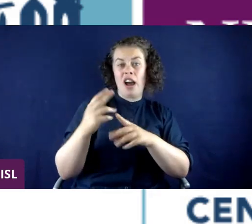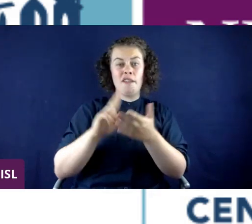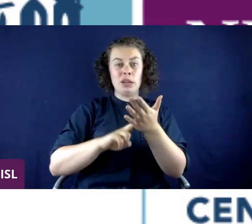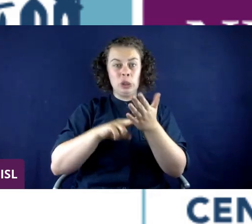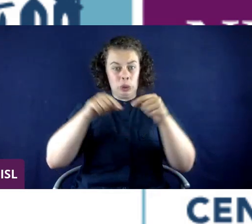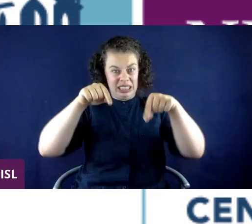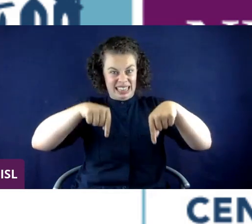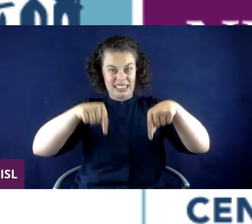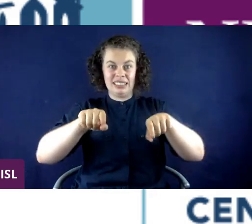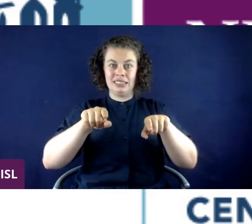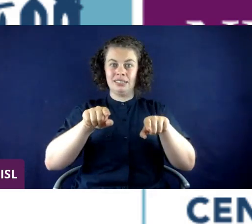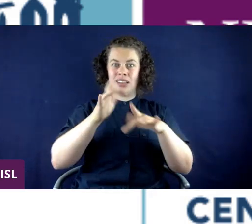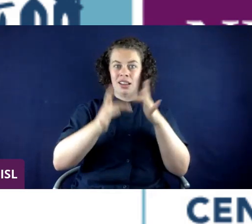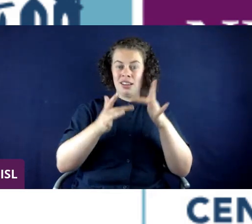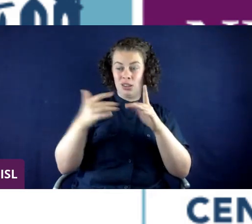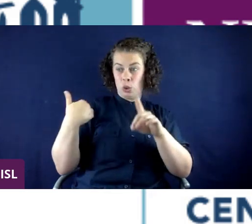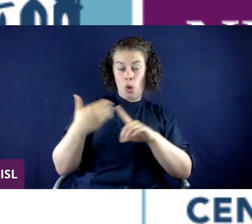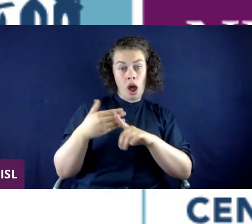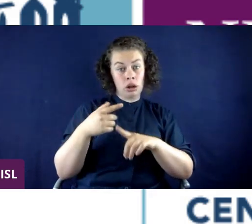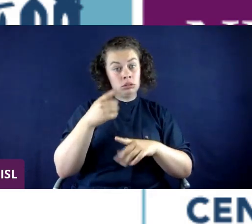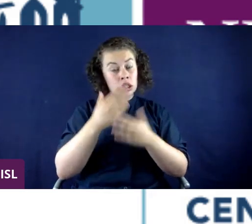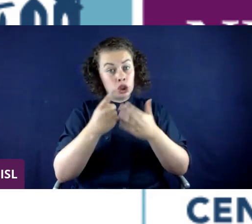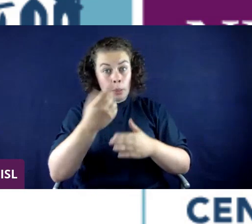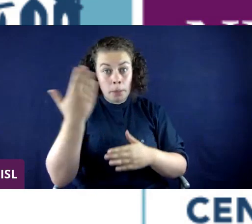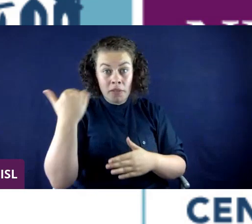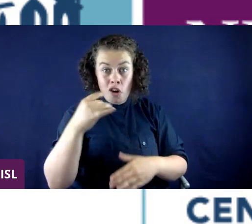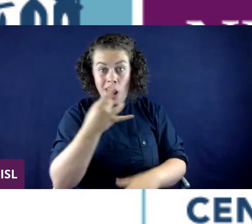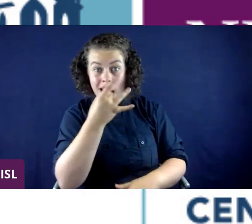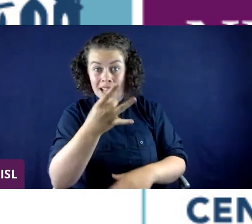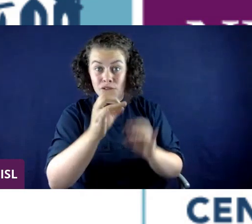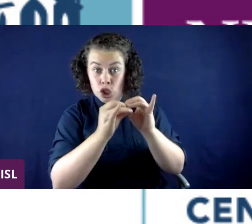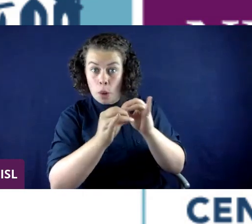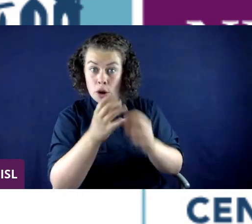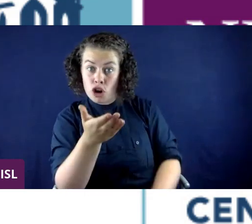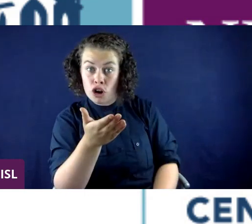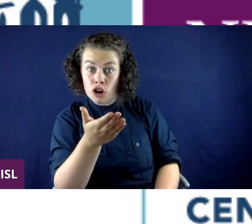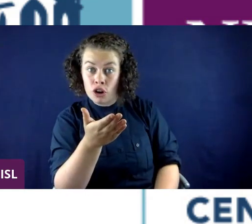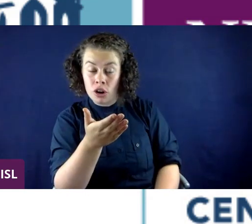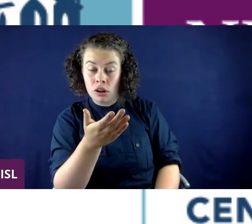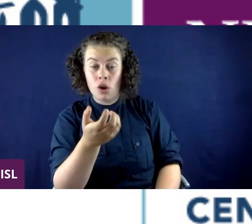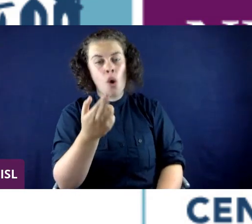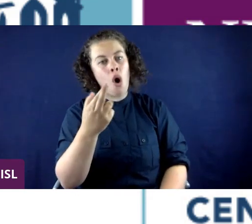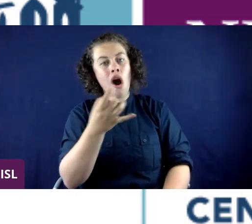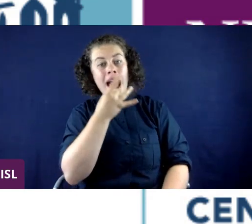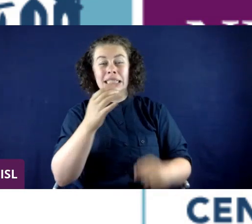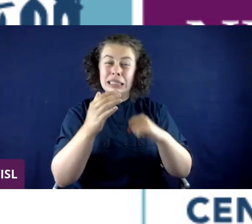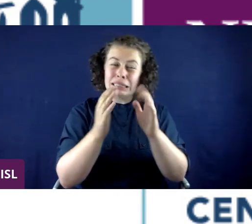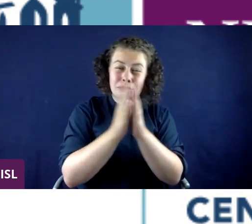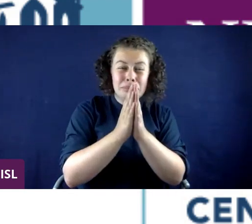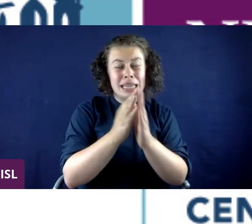and you have been using digital tools like this one, has been a request for sign language interpreter?